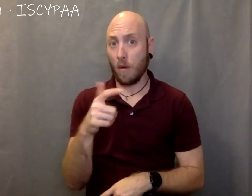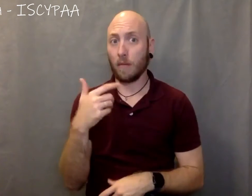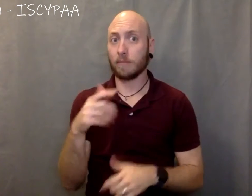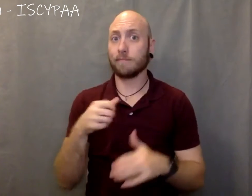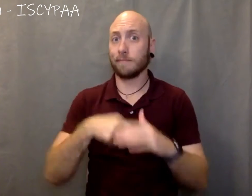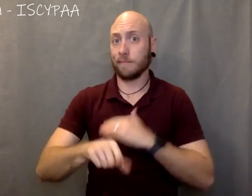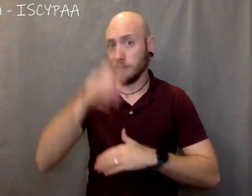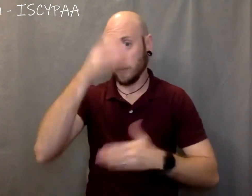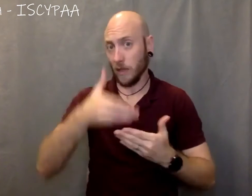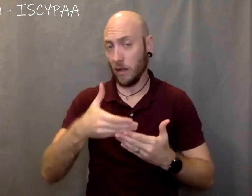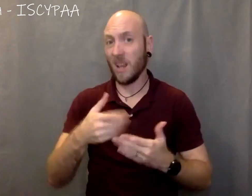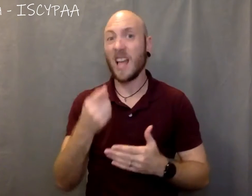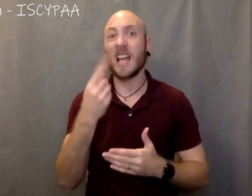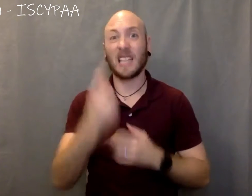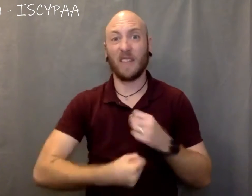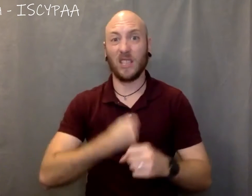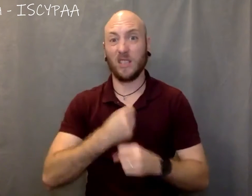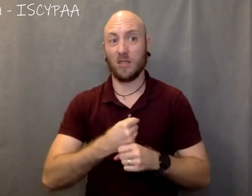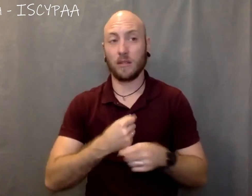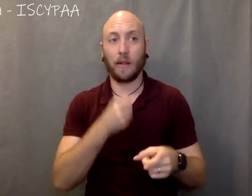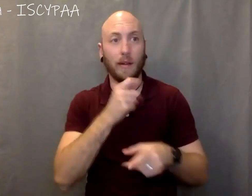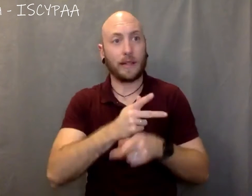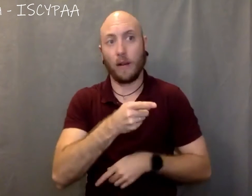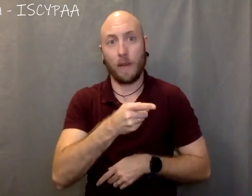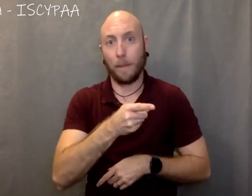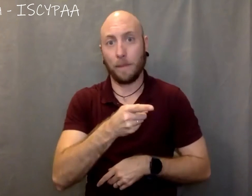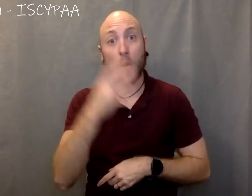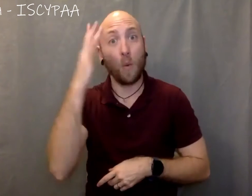in my custody because of untreated alcoholism and untreated mental health and also newly diagnosed.